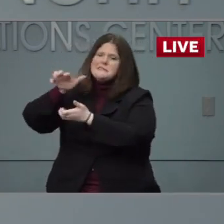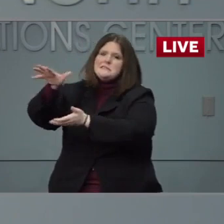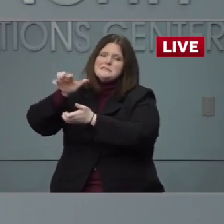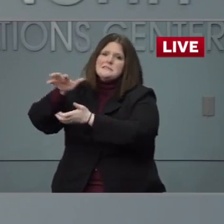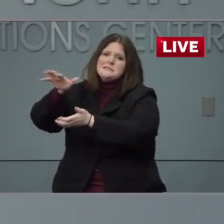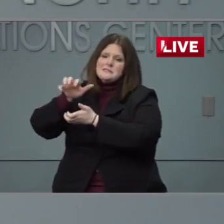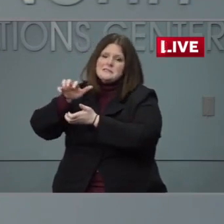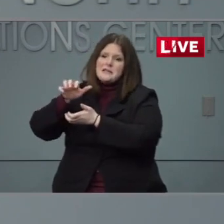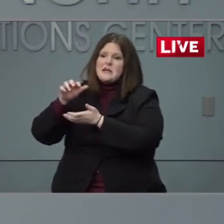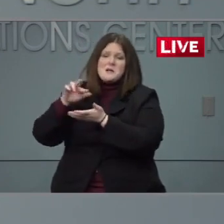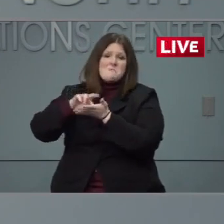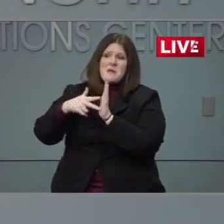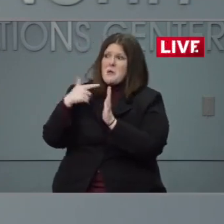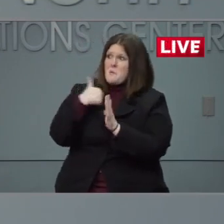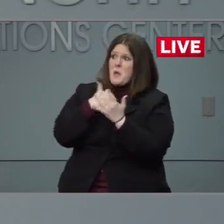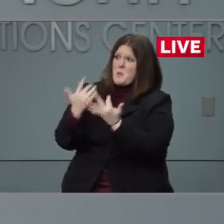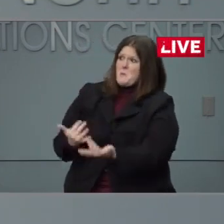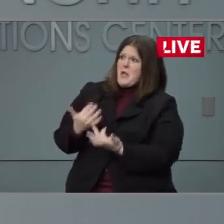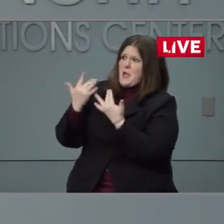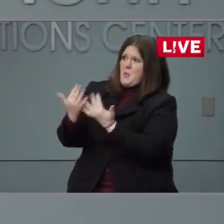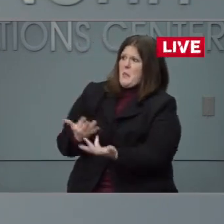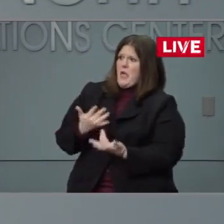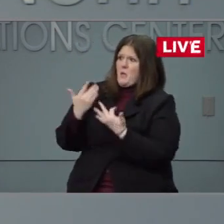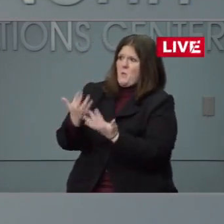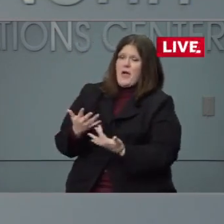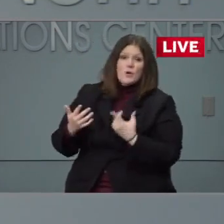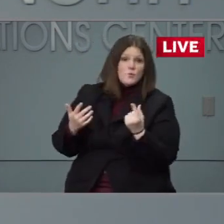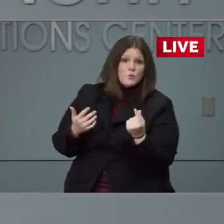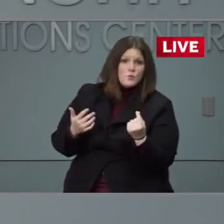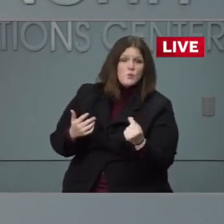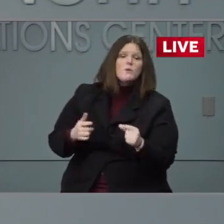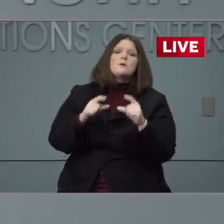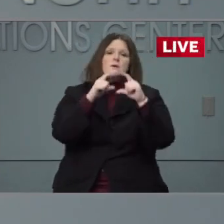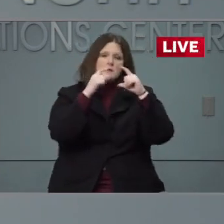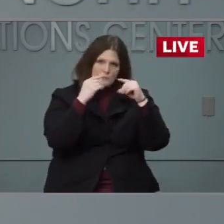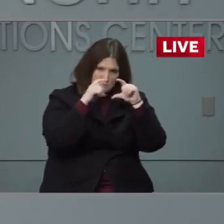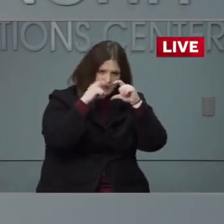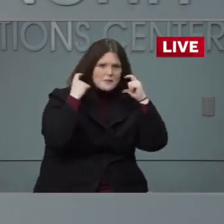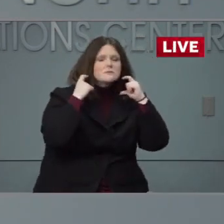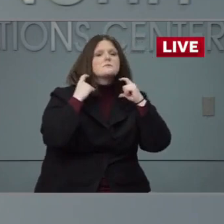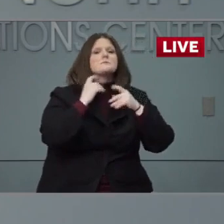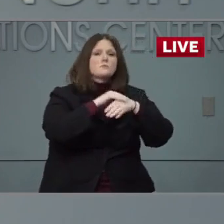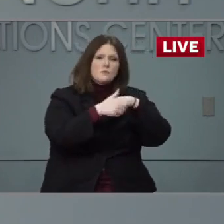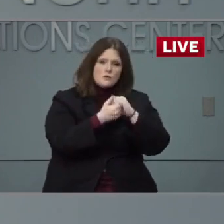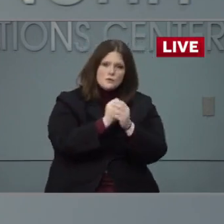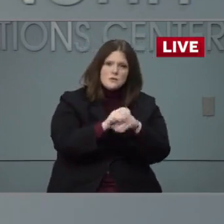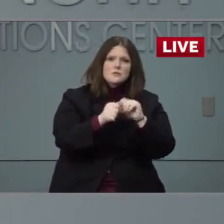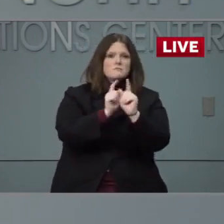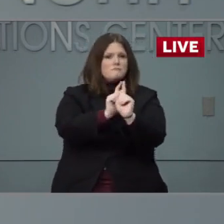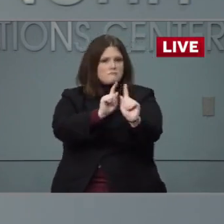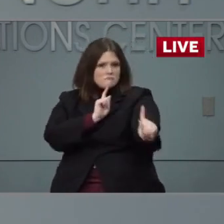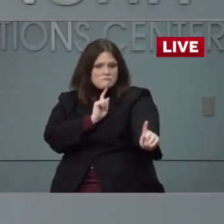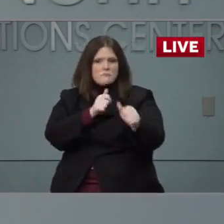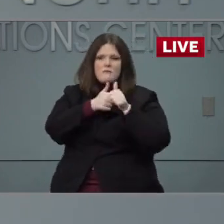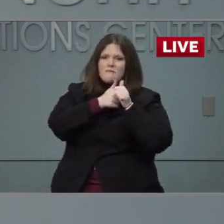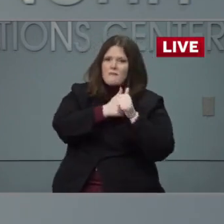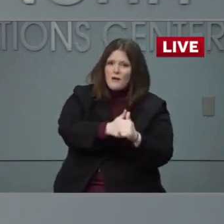BUT UNTIL THERE IS ENOUGH SUPPLY TO VACCINATE MOST OF THE STATE, THEN PREVENTION IS OUR BEST WEAPON.